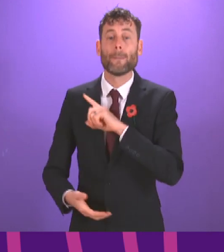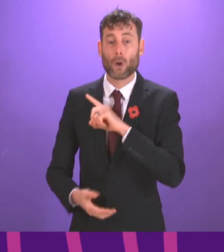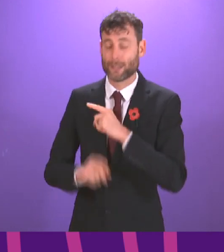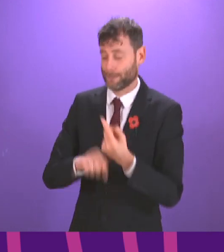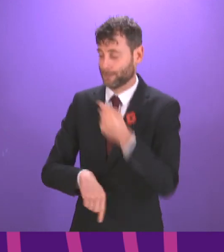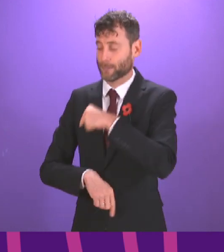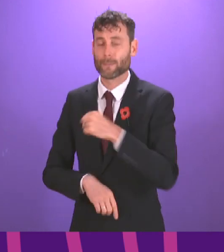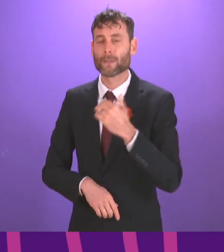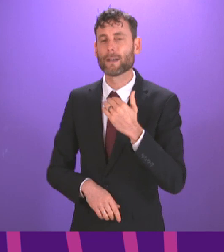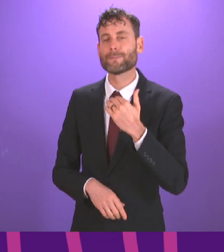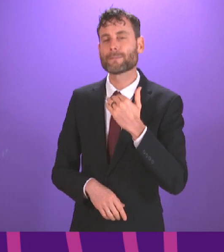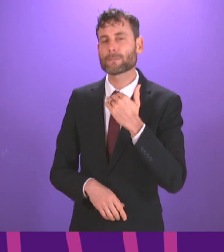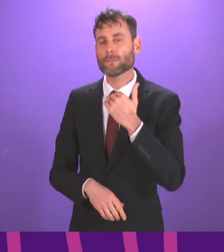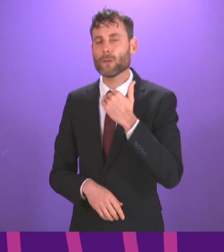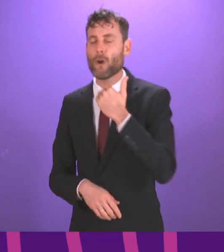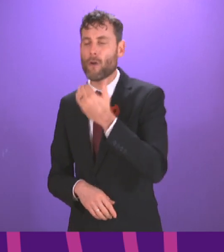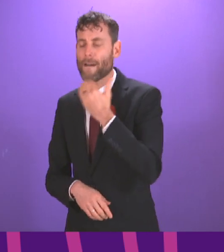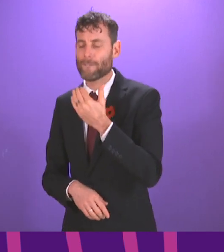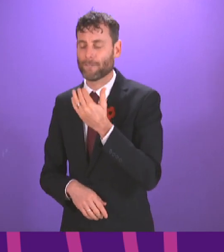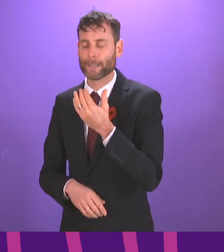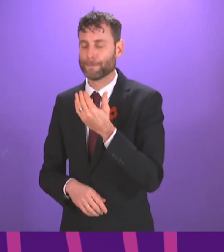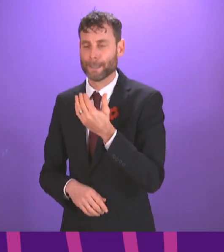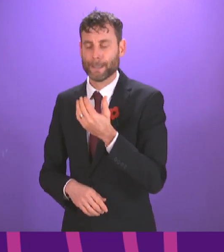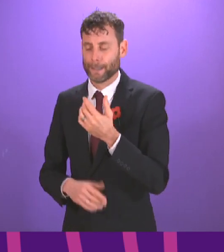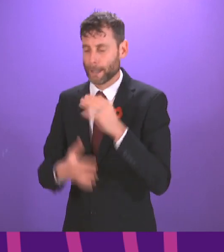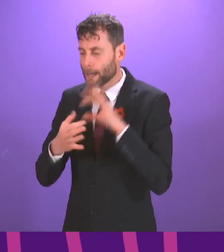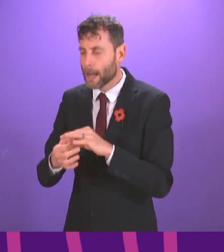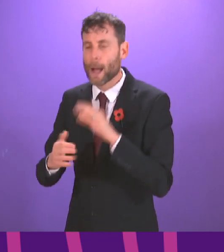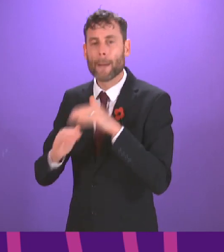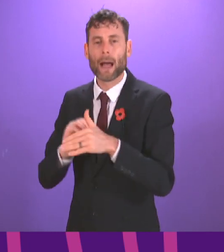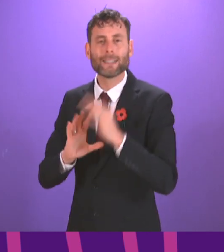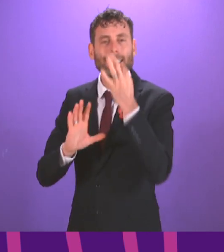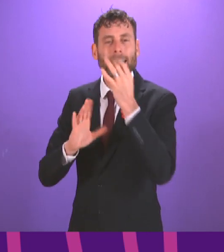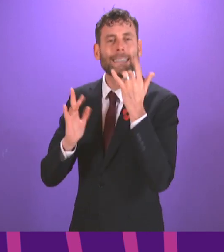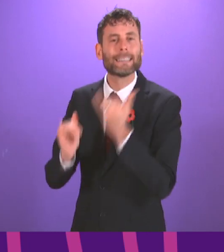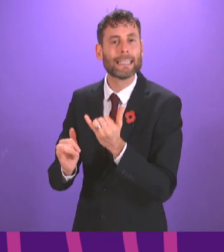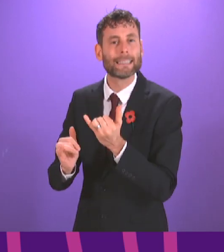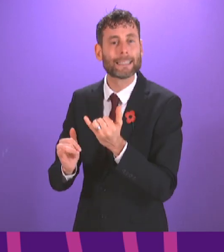that the margins of error are wide. This must not, for the sake of the families who need